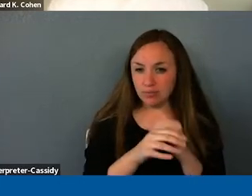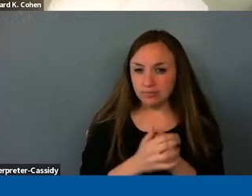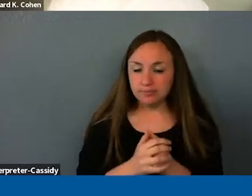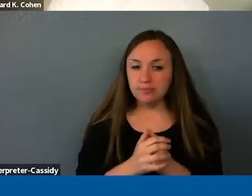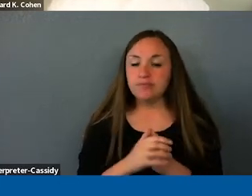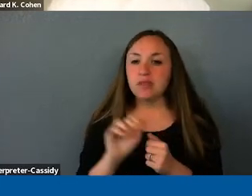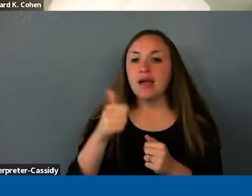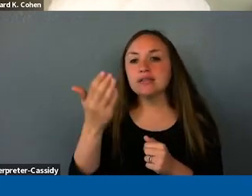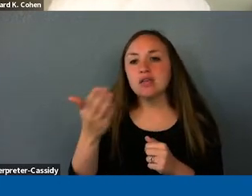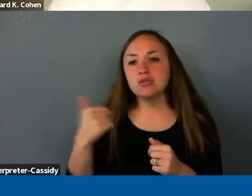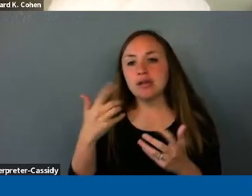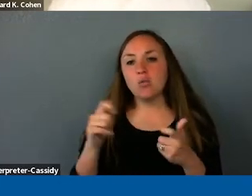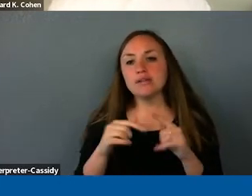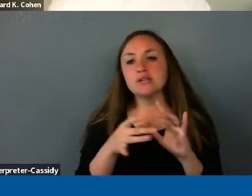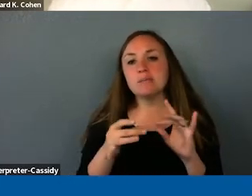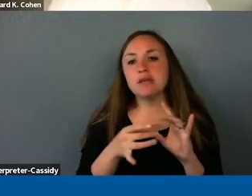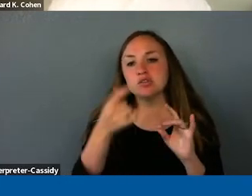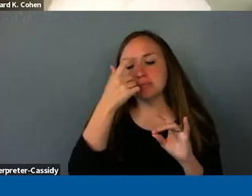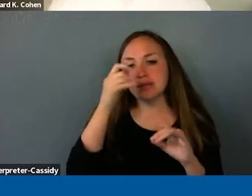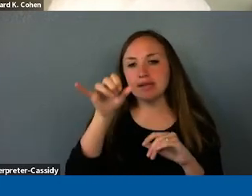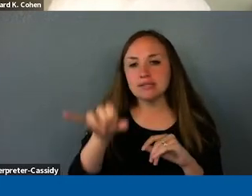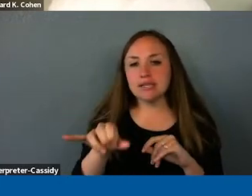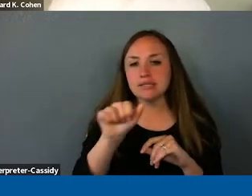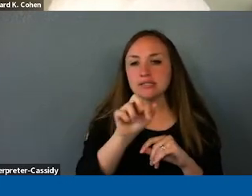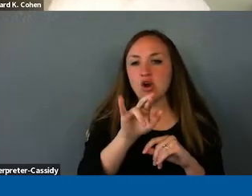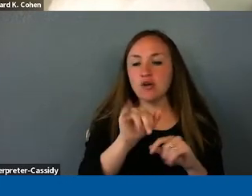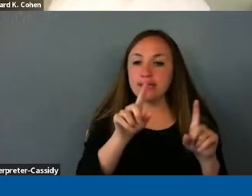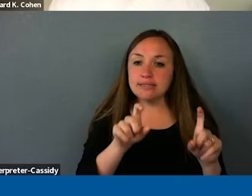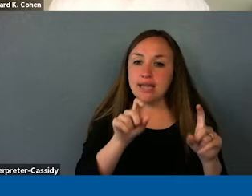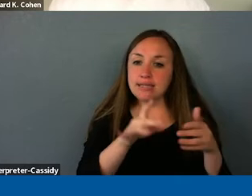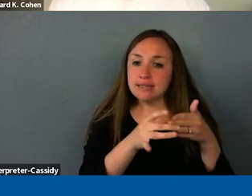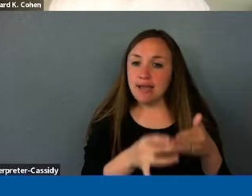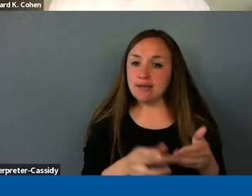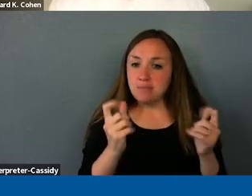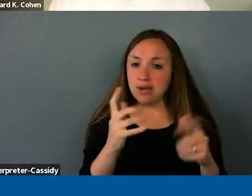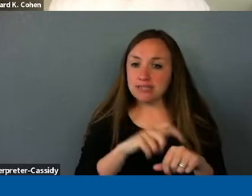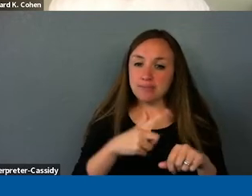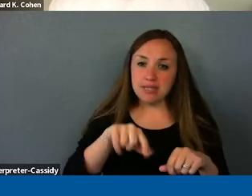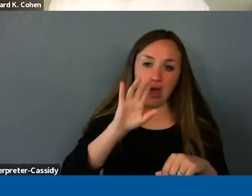Another thing I want to mention is that since this is basically an ARIA test bed, a lot of times they will excessively use ARIA roles